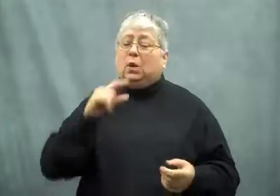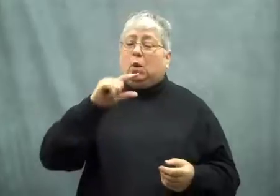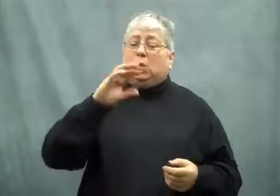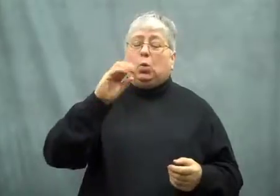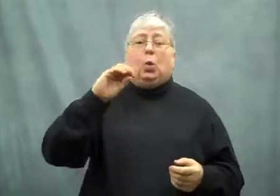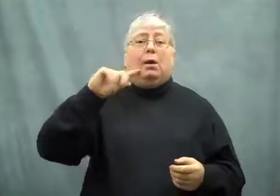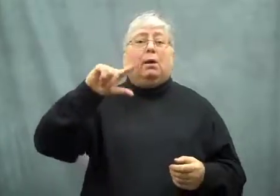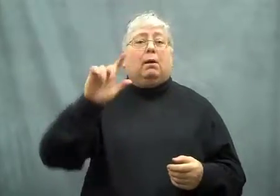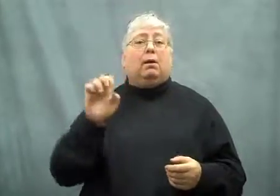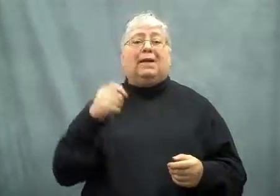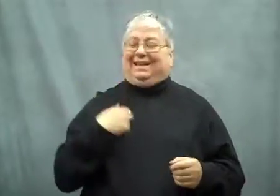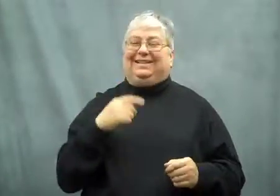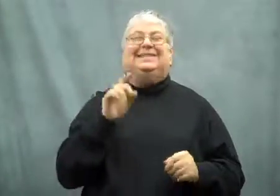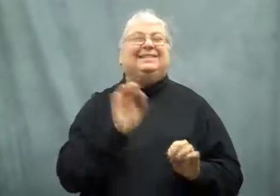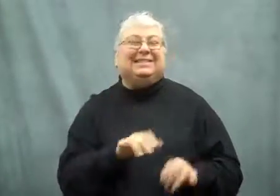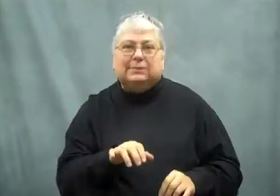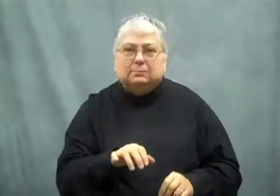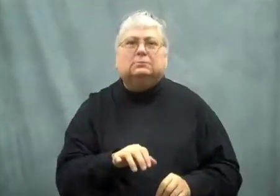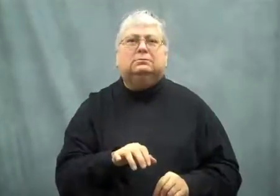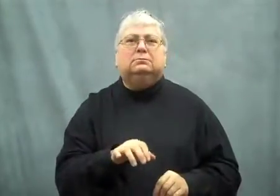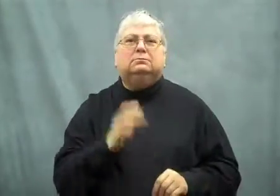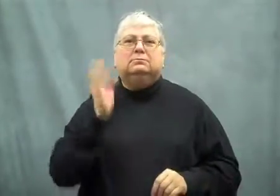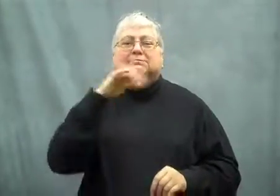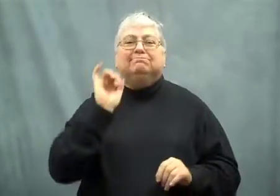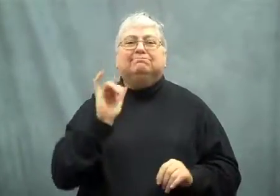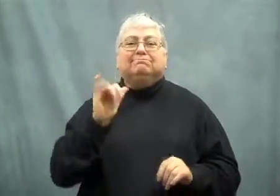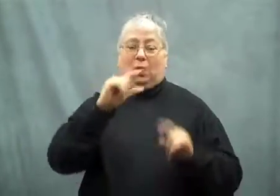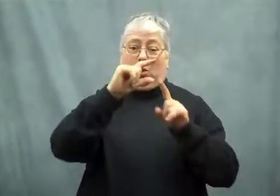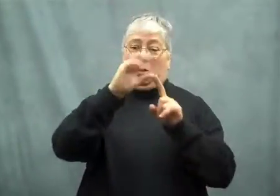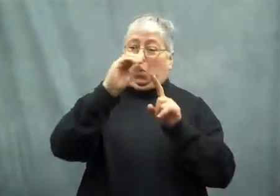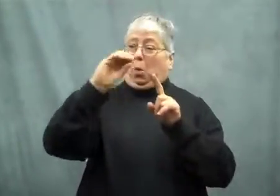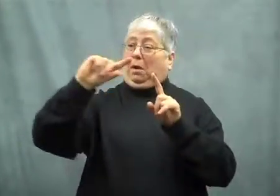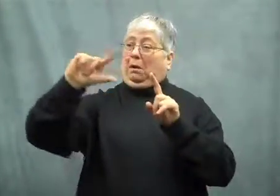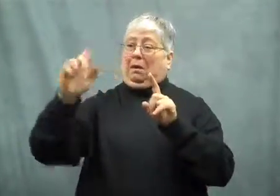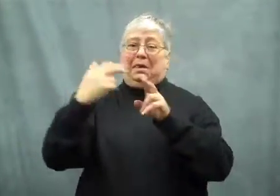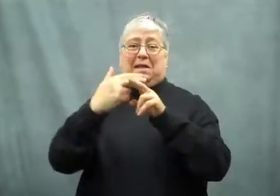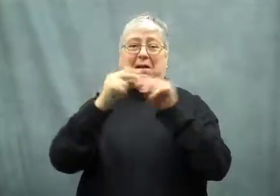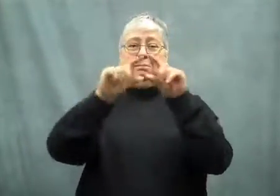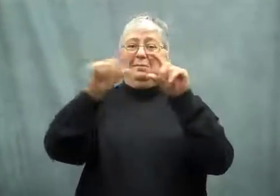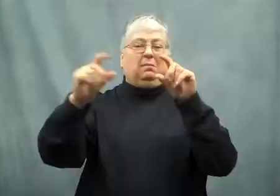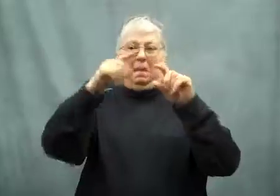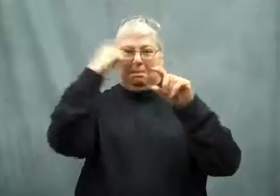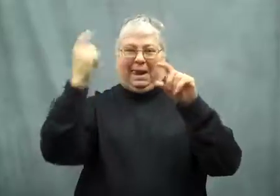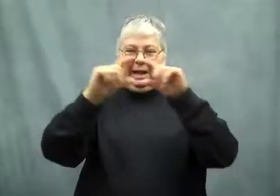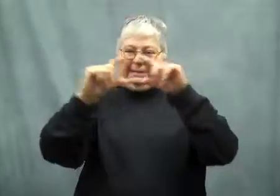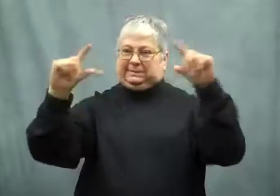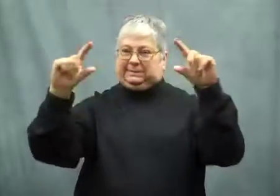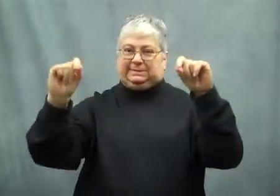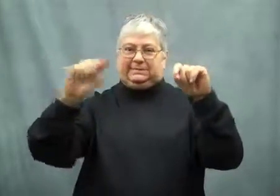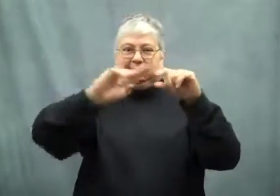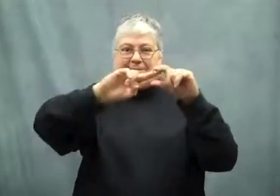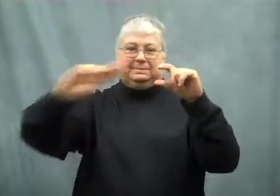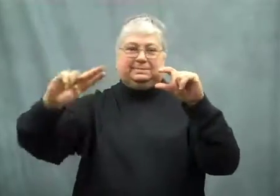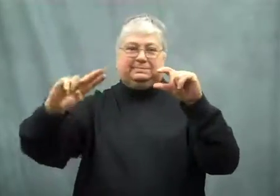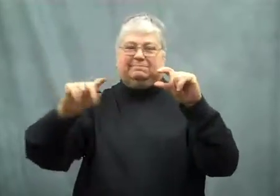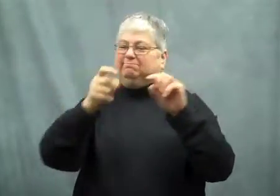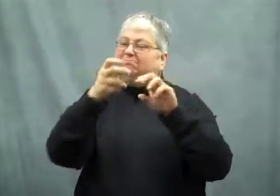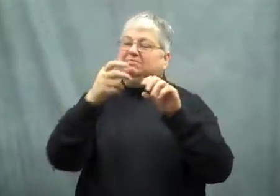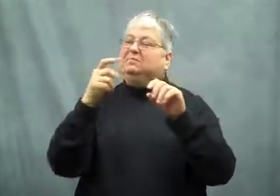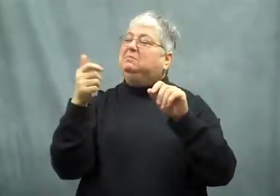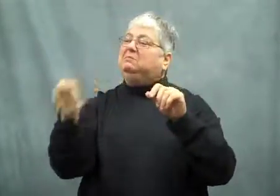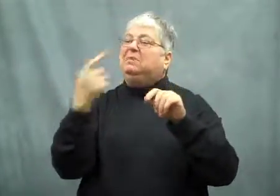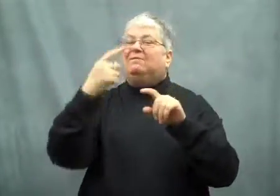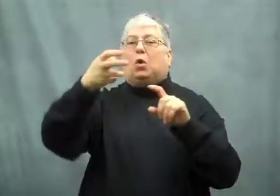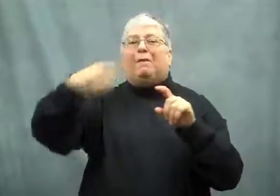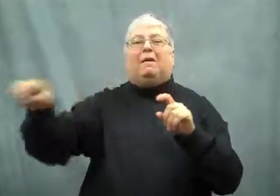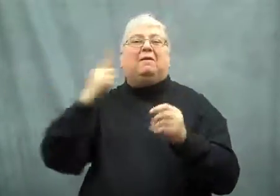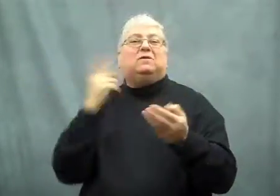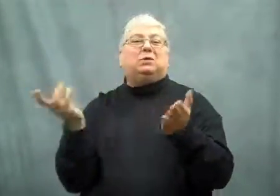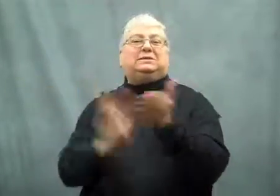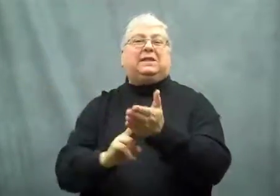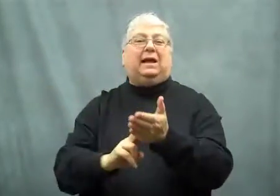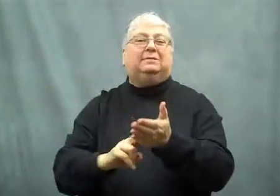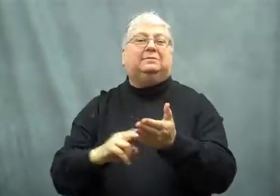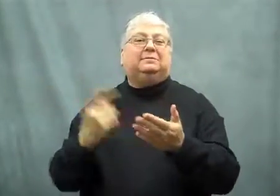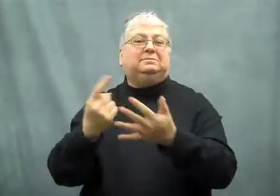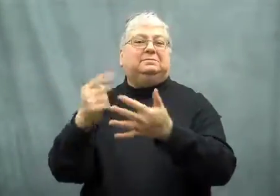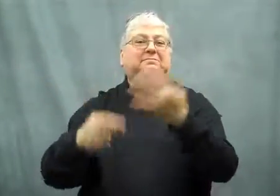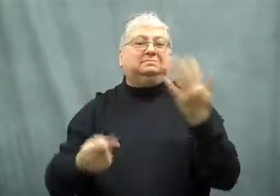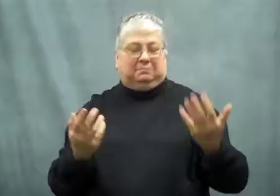On the Google website, I saw a black box covering the word "Google."